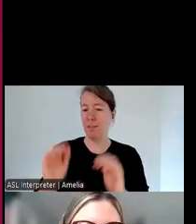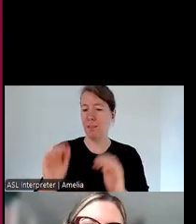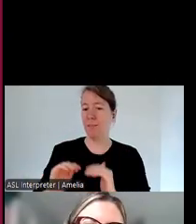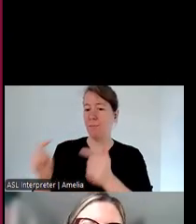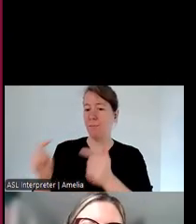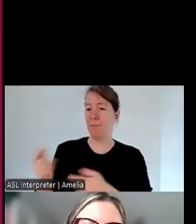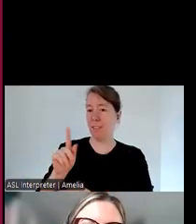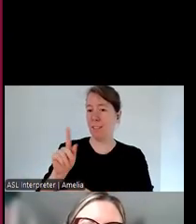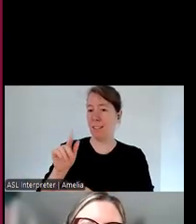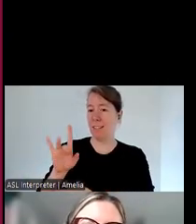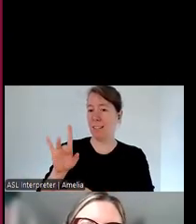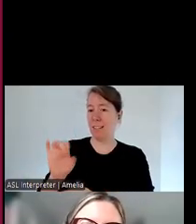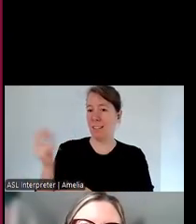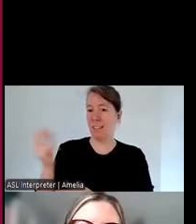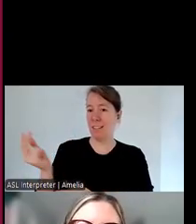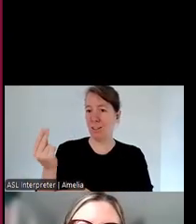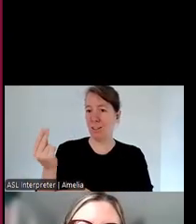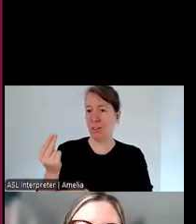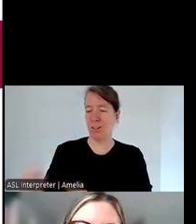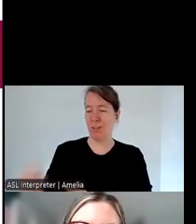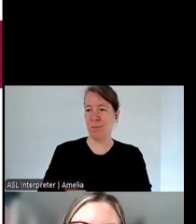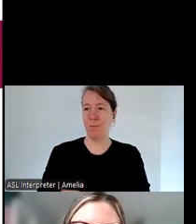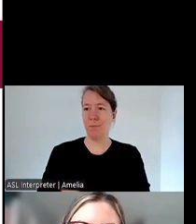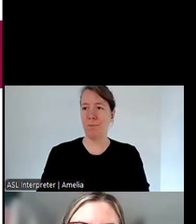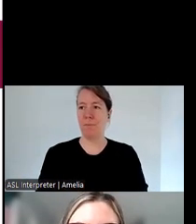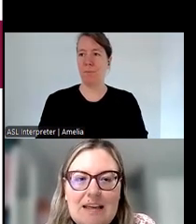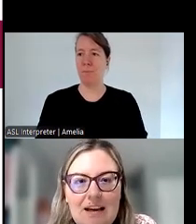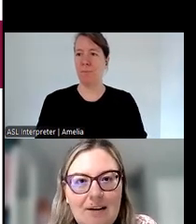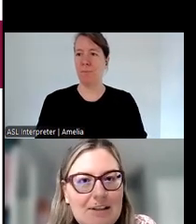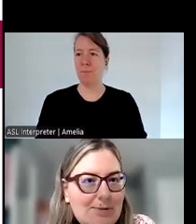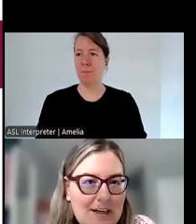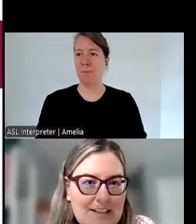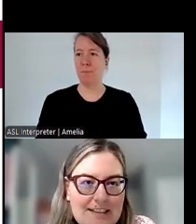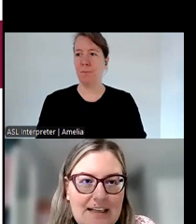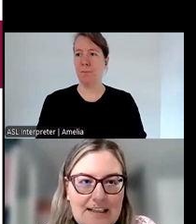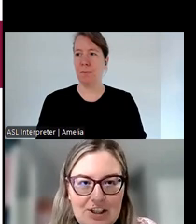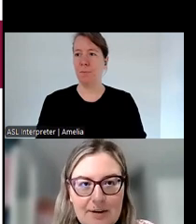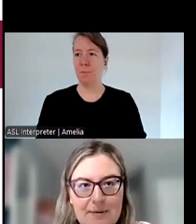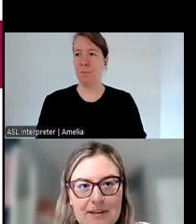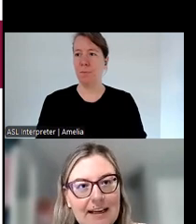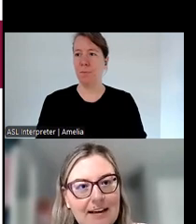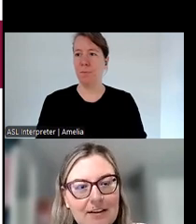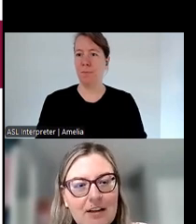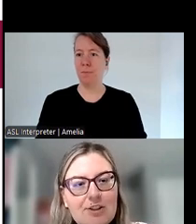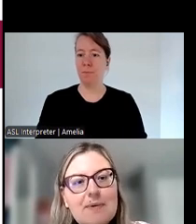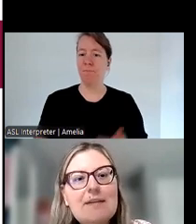Uh, we just wanted to get today started with a land acknowledgement.